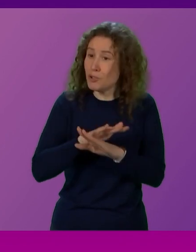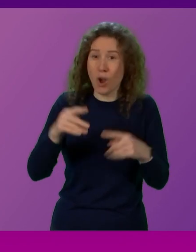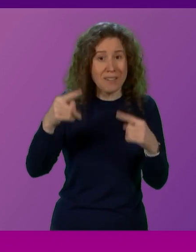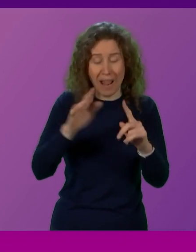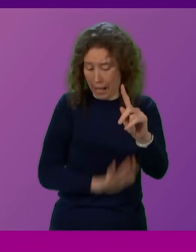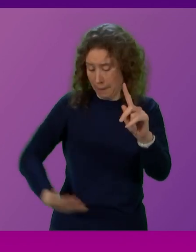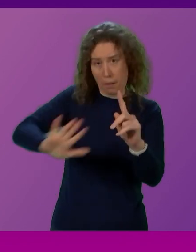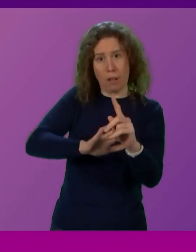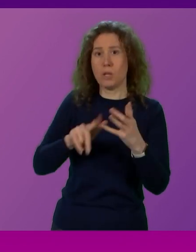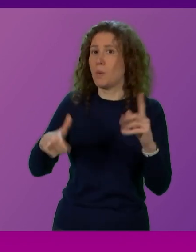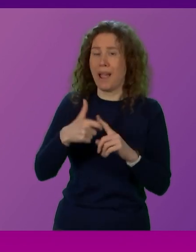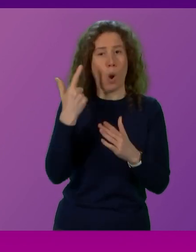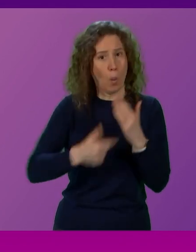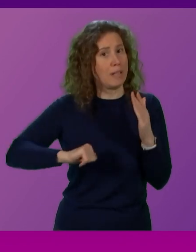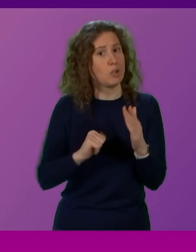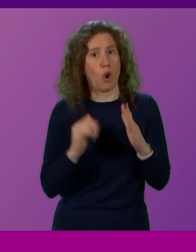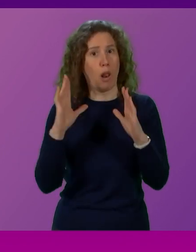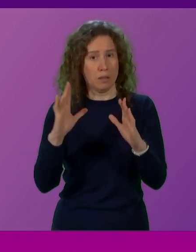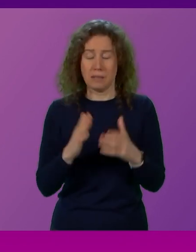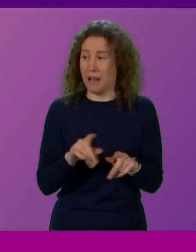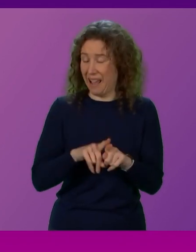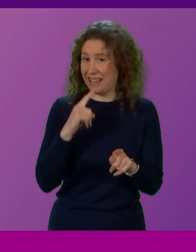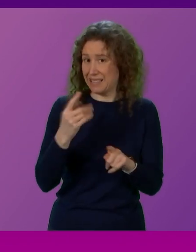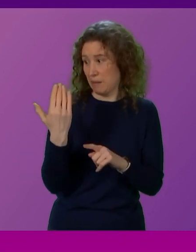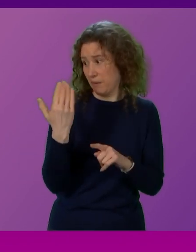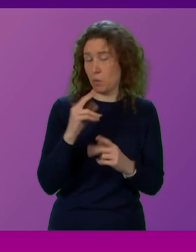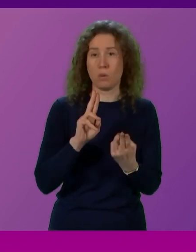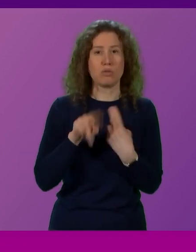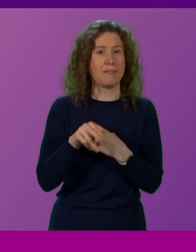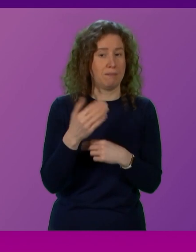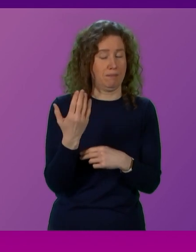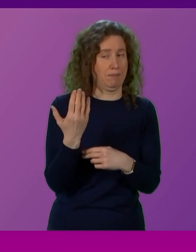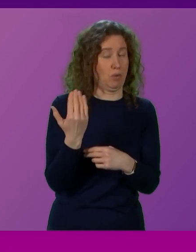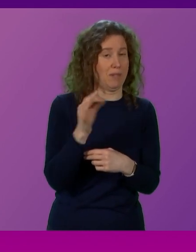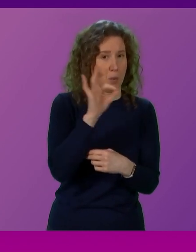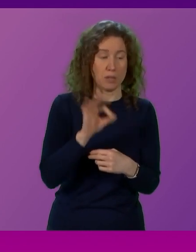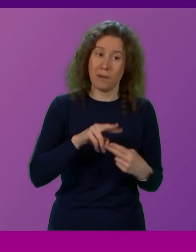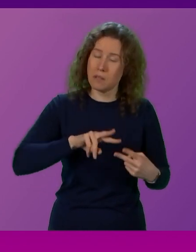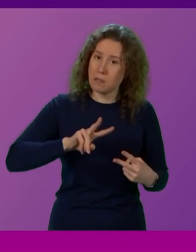else in the UK. As I said in response to the previous question, we have also doubled the fuel insecurity fund